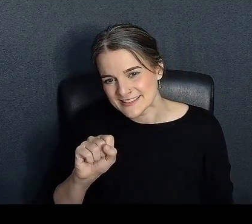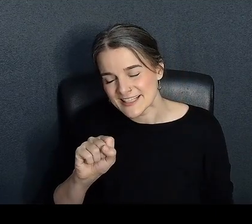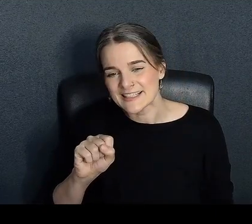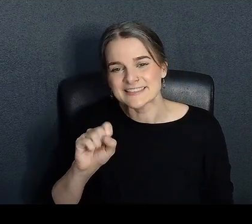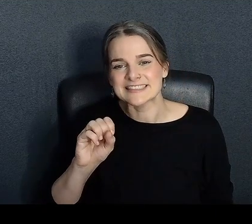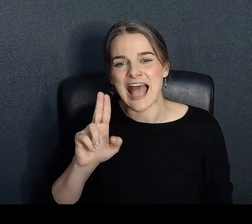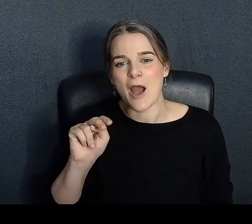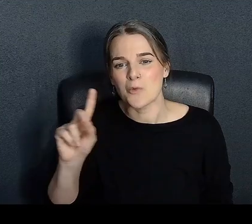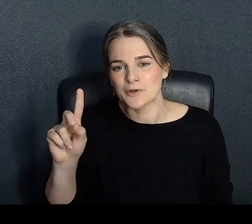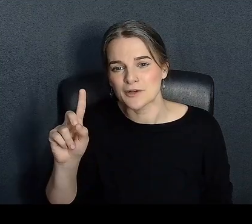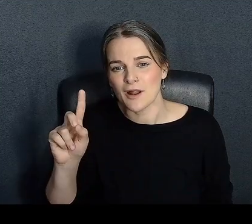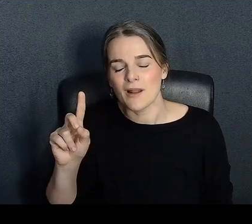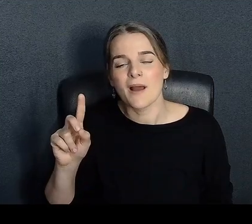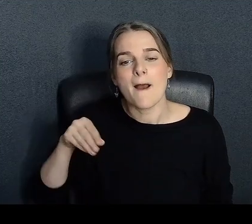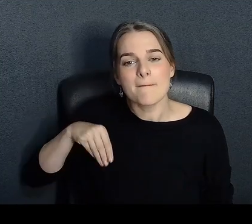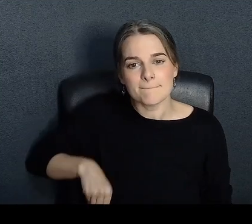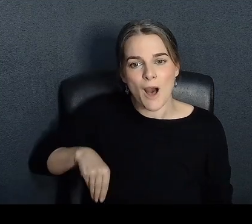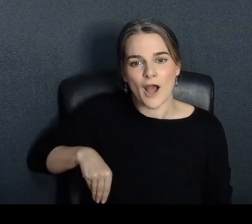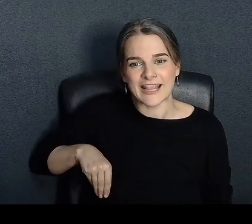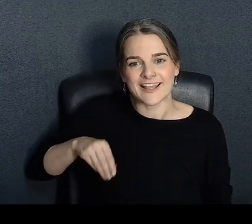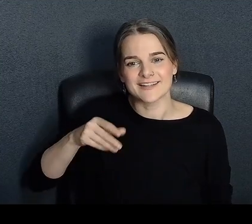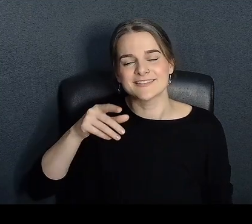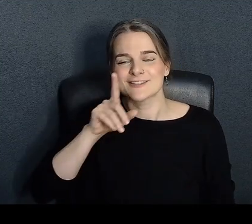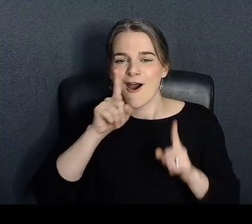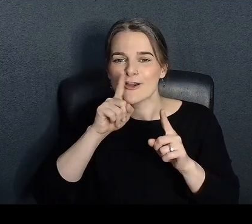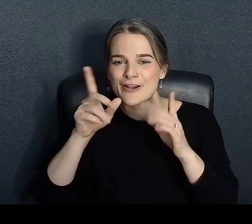And you would plug in a headset into this thing.